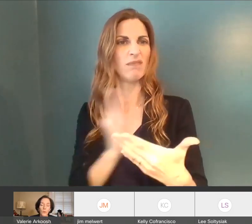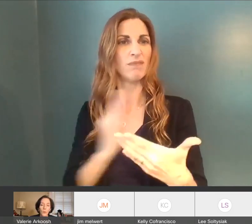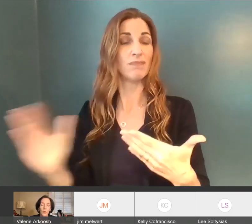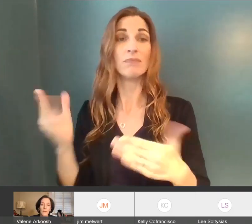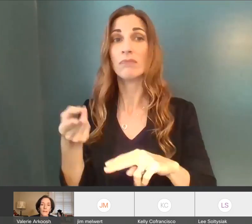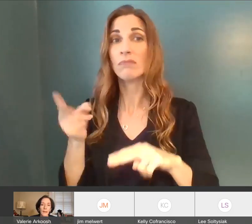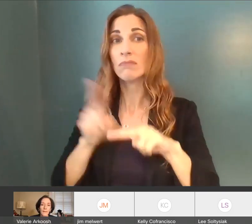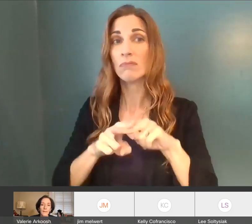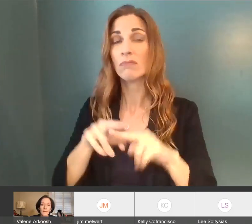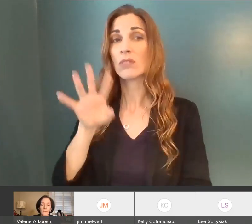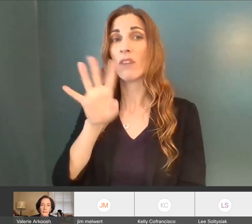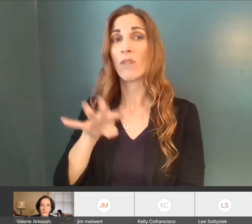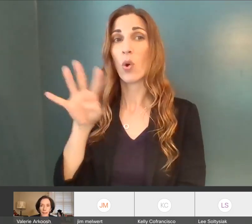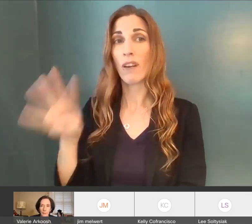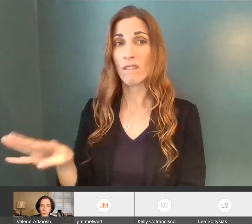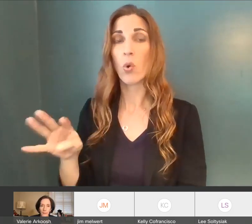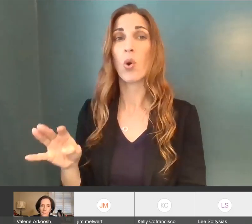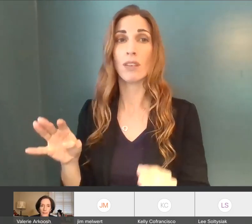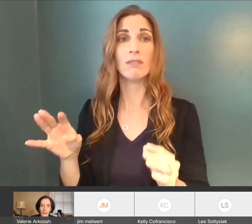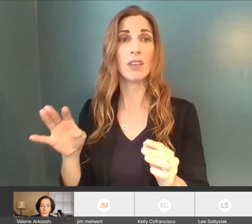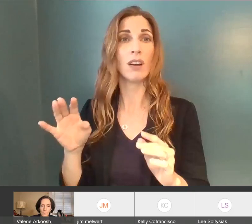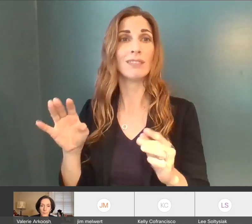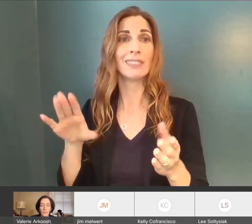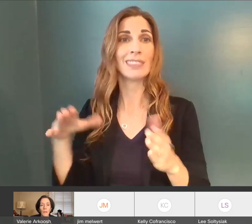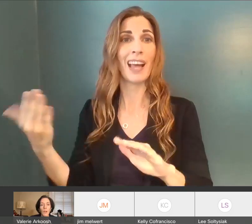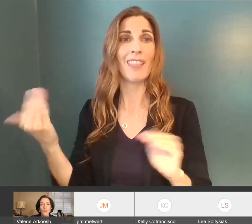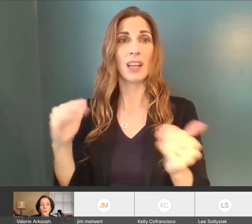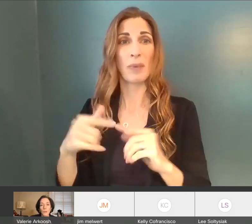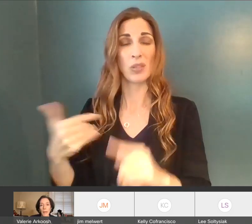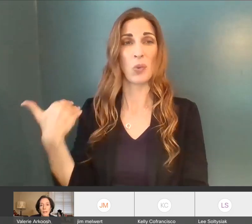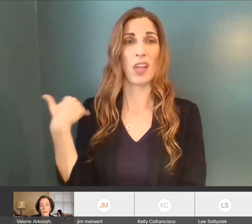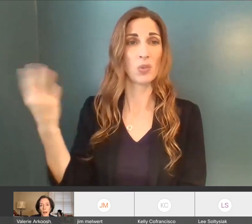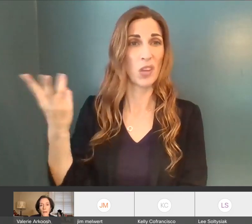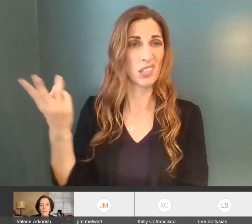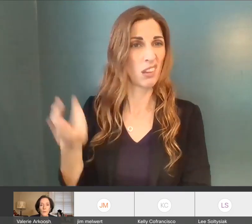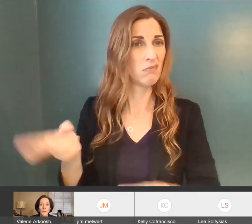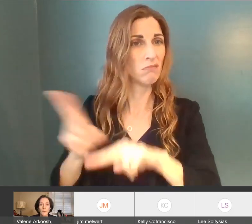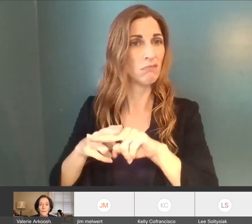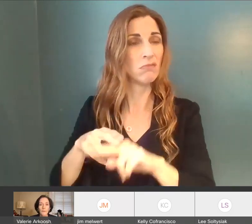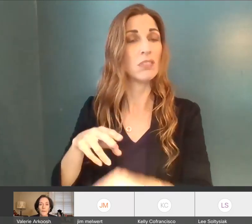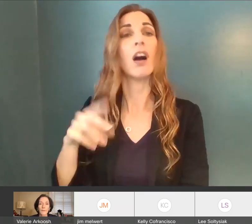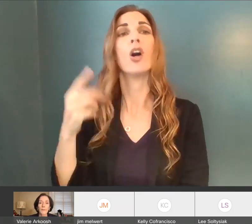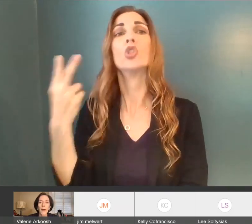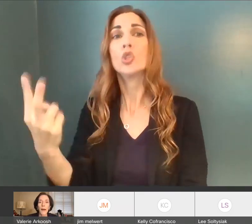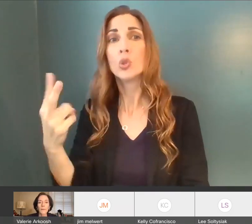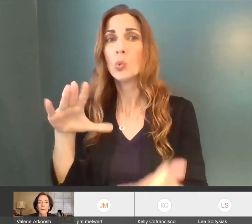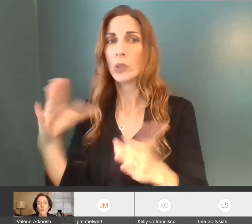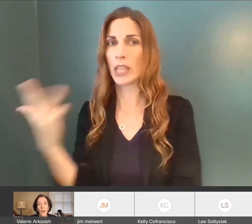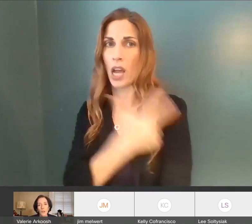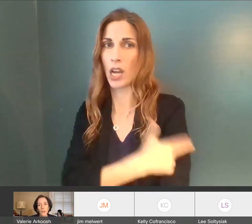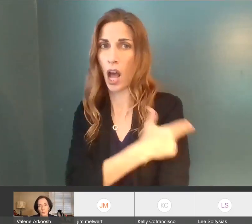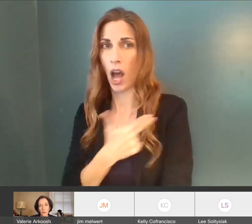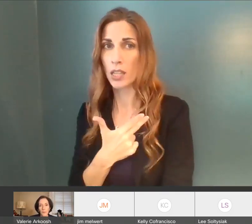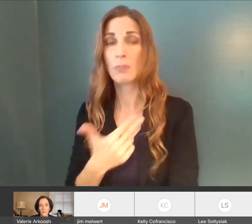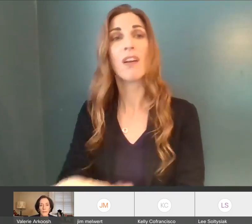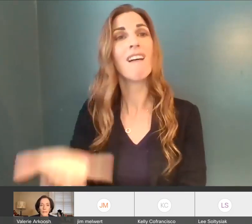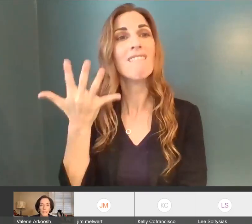reported deaths since last Wednesday. Two died in a hospital and five in a long-term care facility.